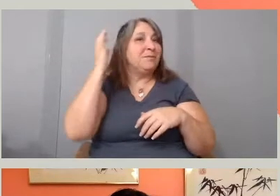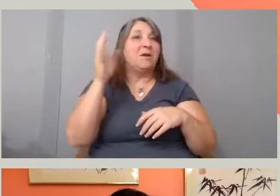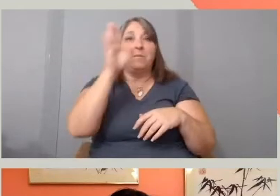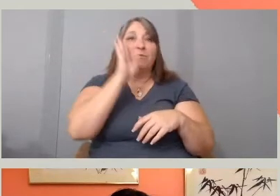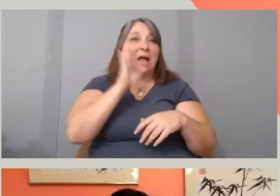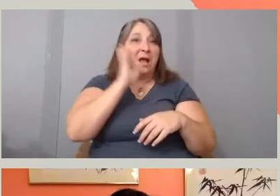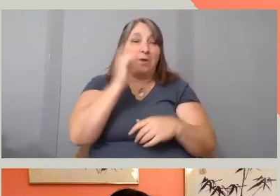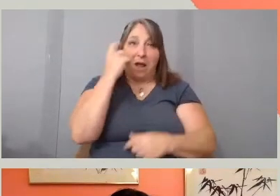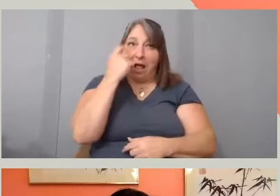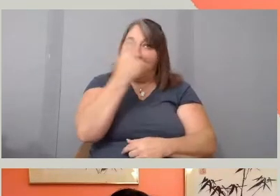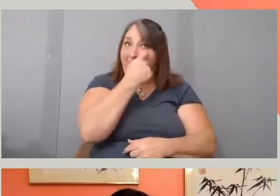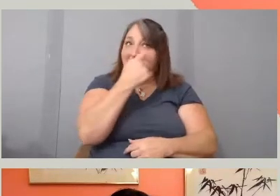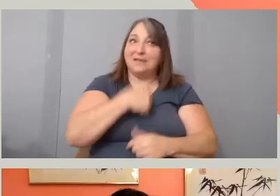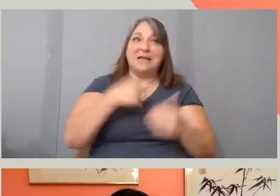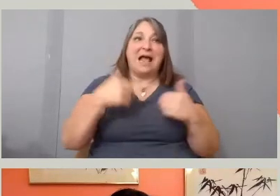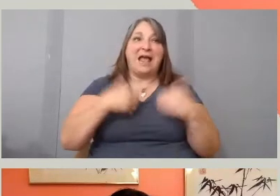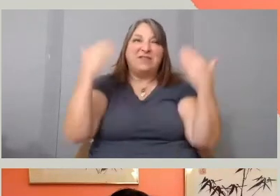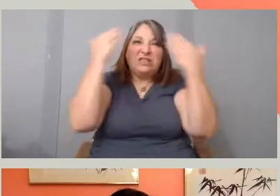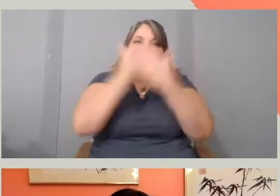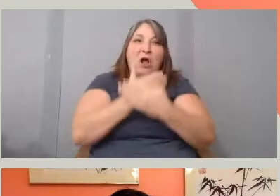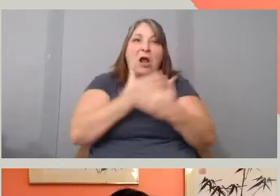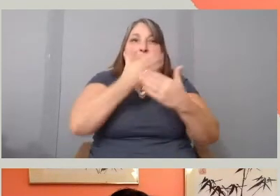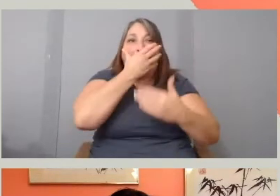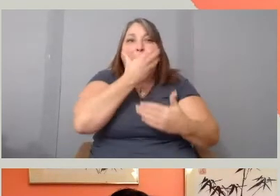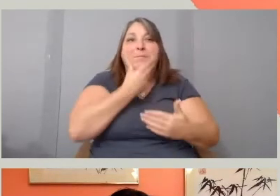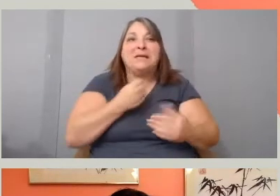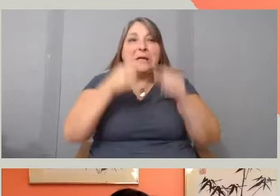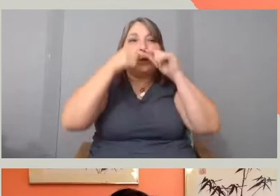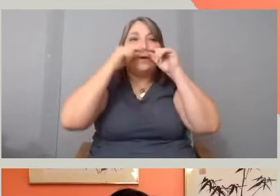I have a dark beard, which is what most people notice immediately.